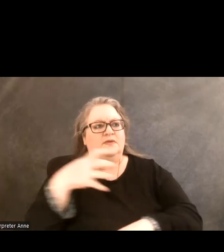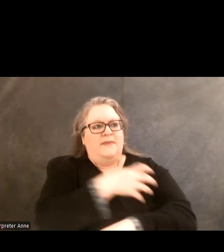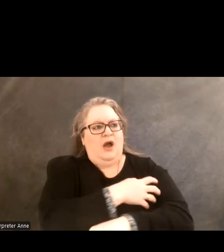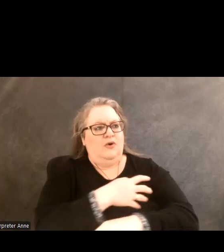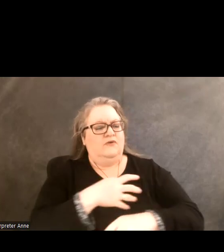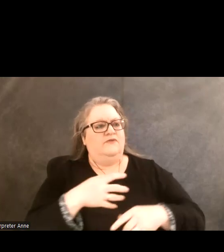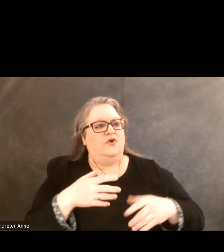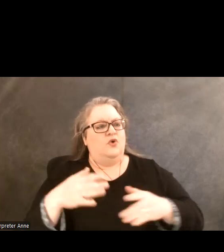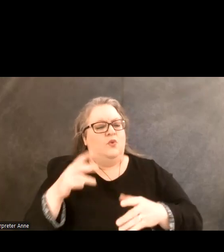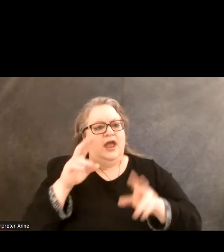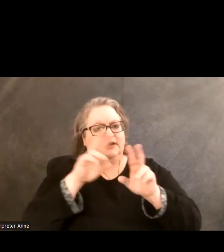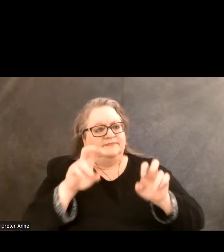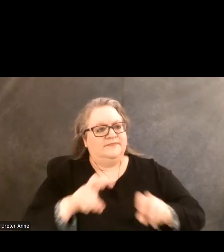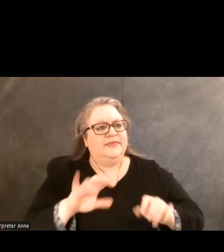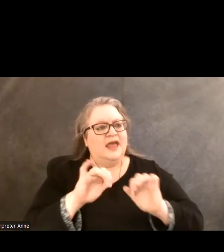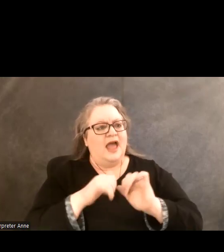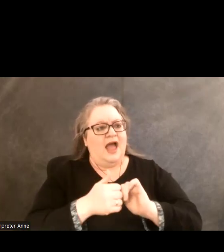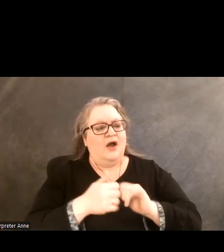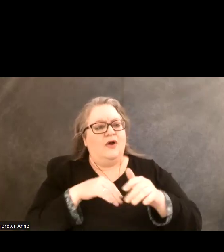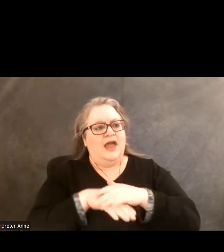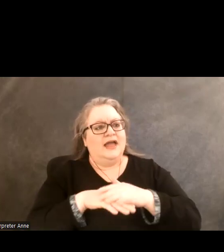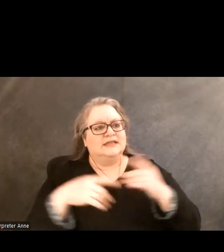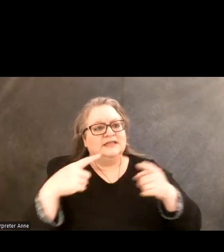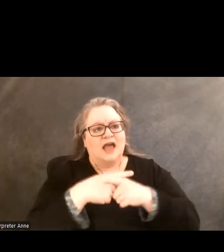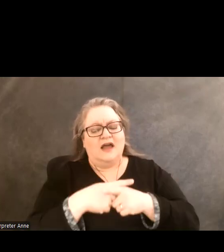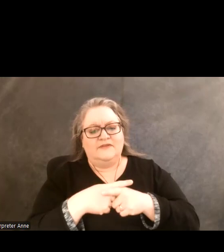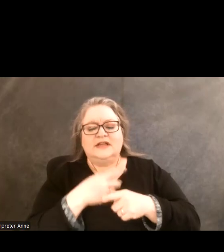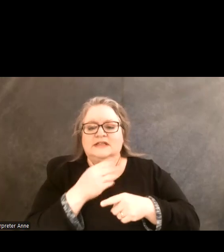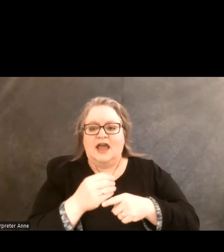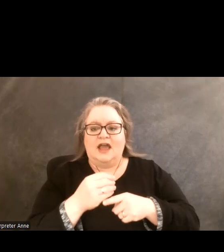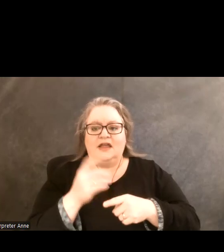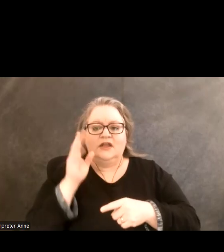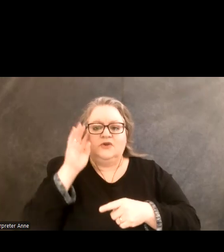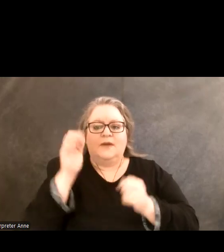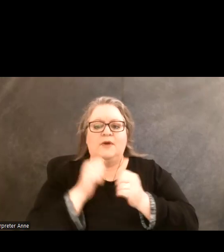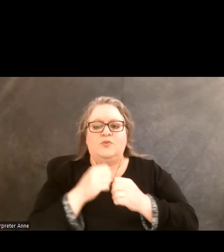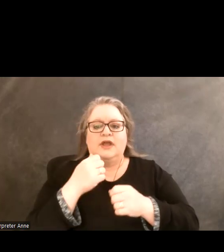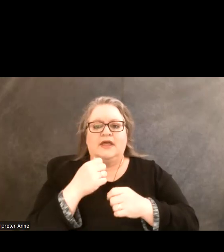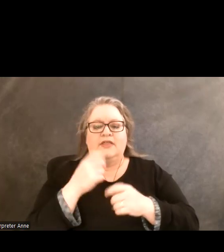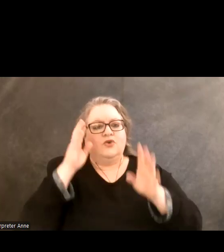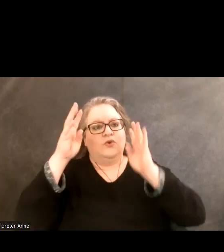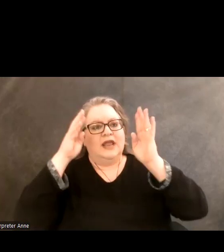which access conflicts, and to come up with creative solutions